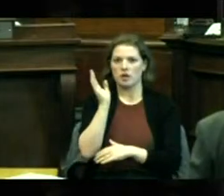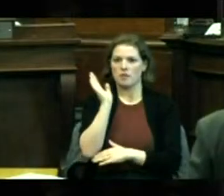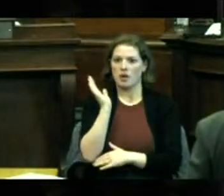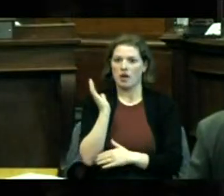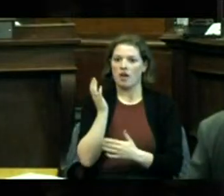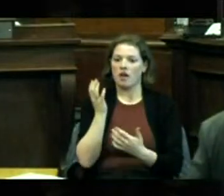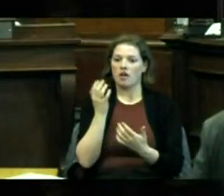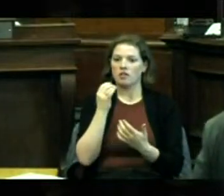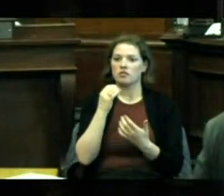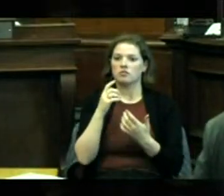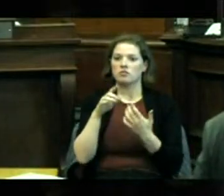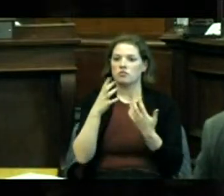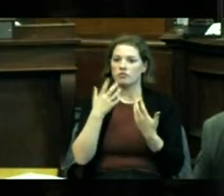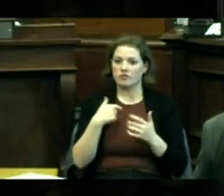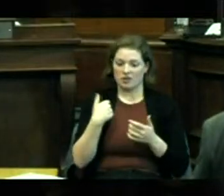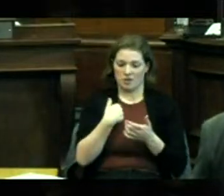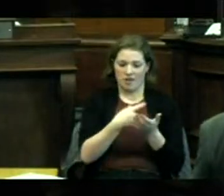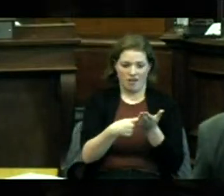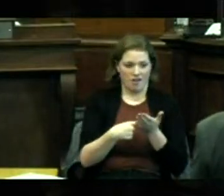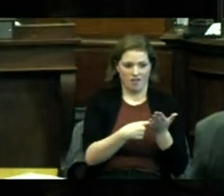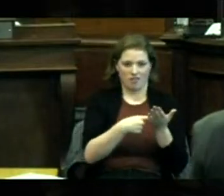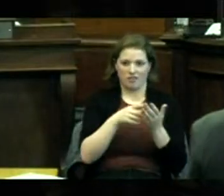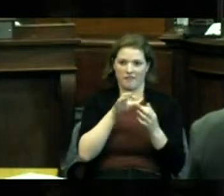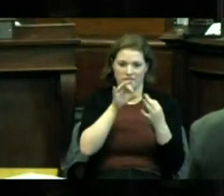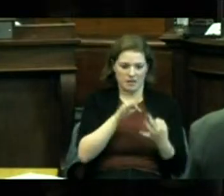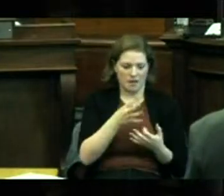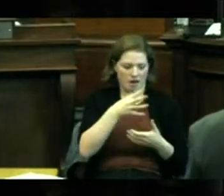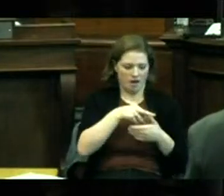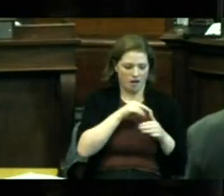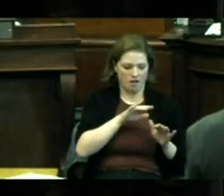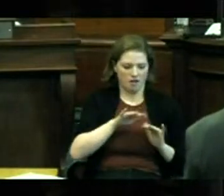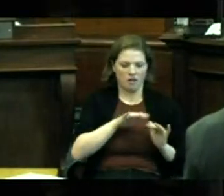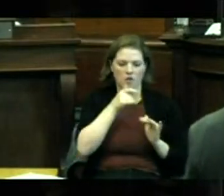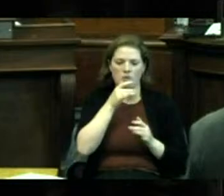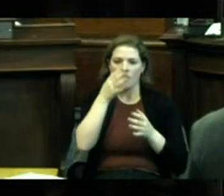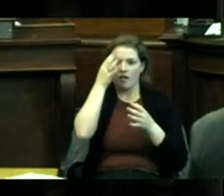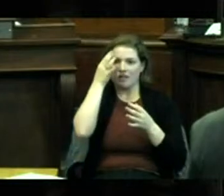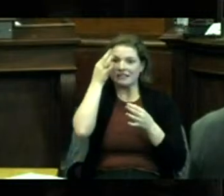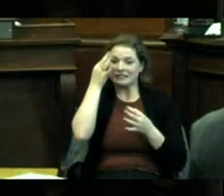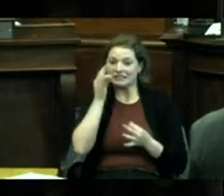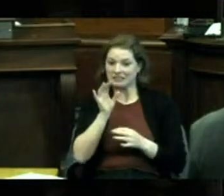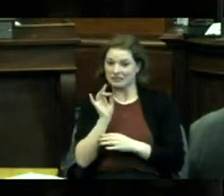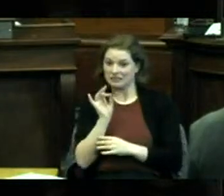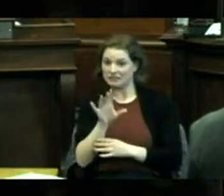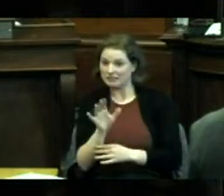of next year, we're having our final workshop to present what